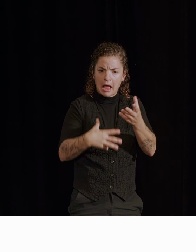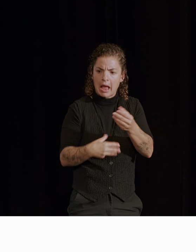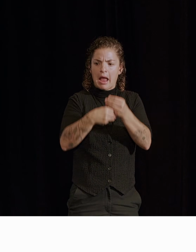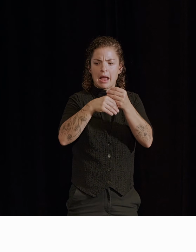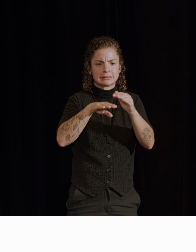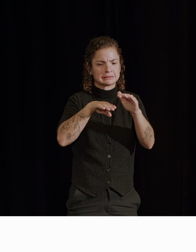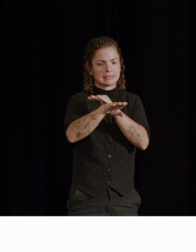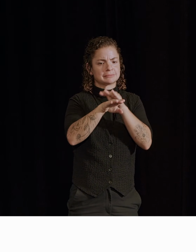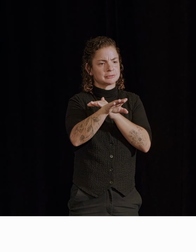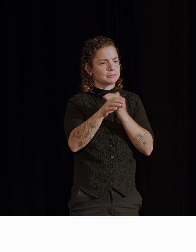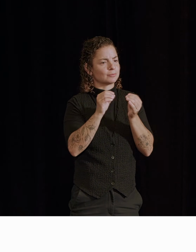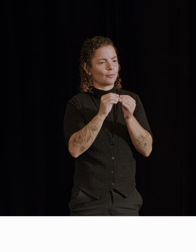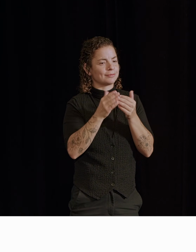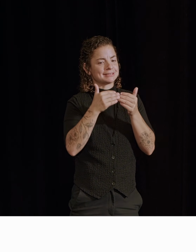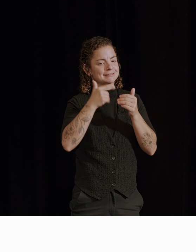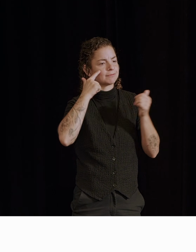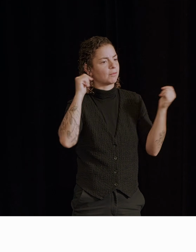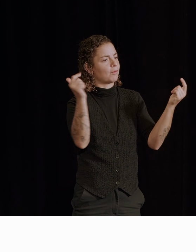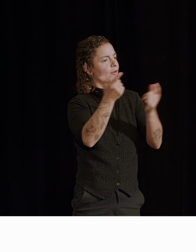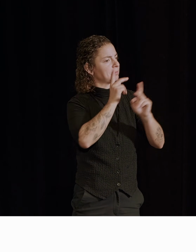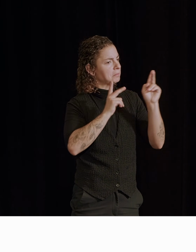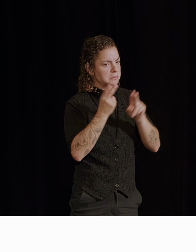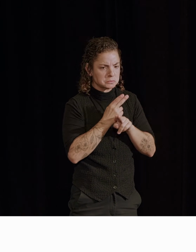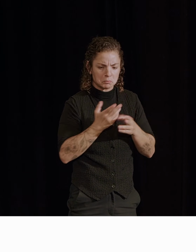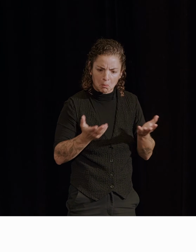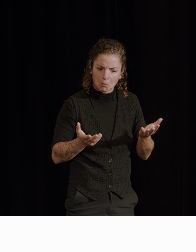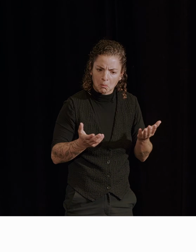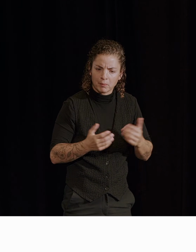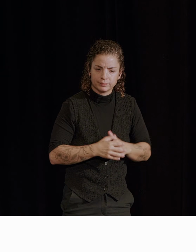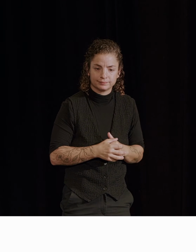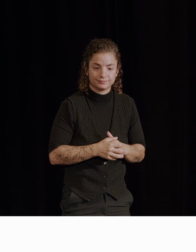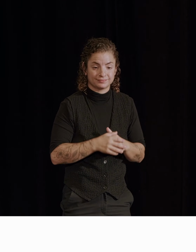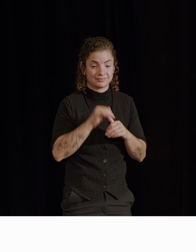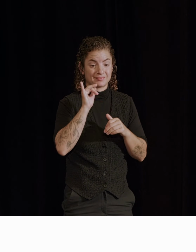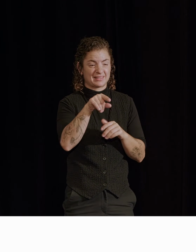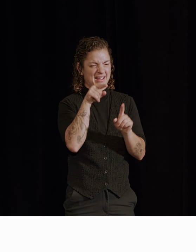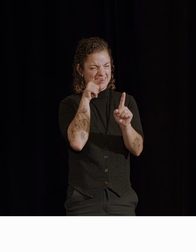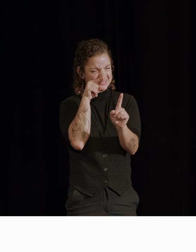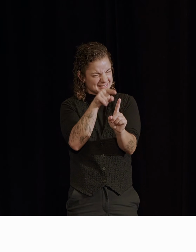And that's a big part of the point I like to land home when I talk through